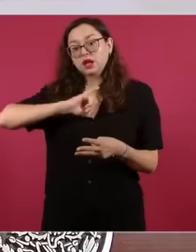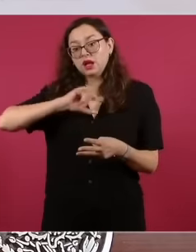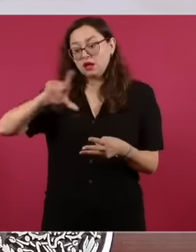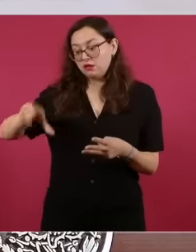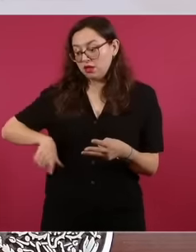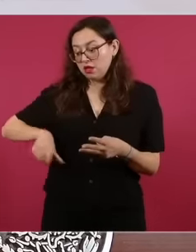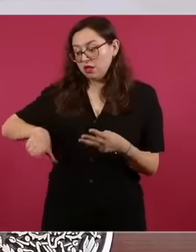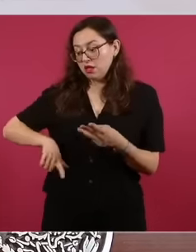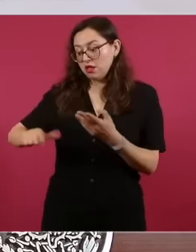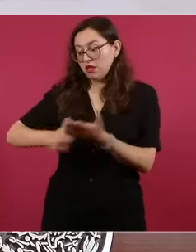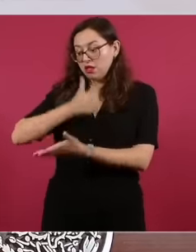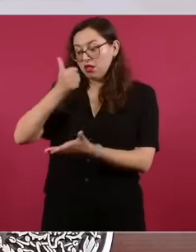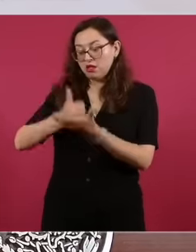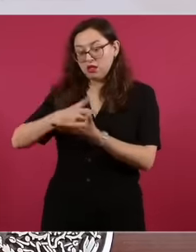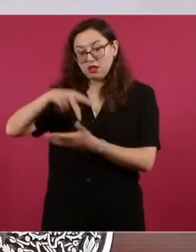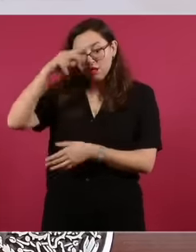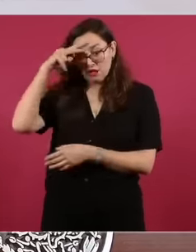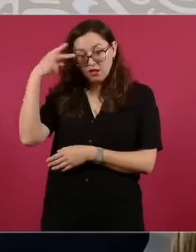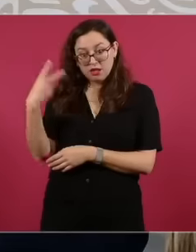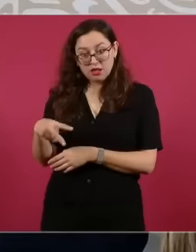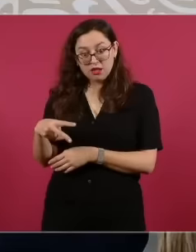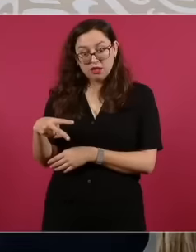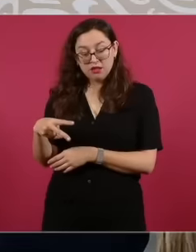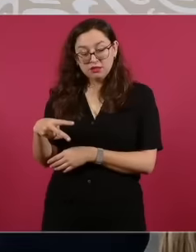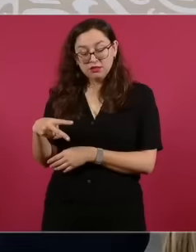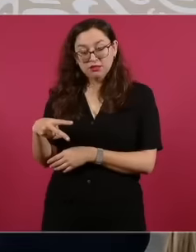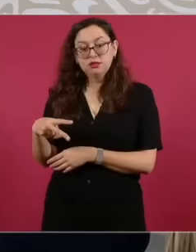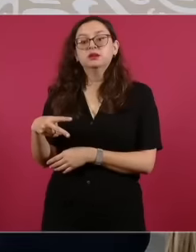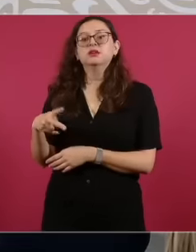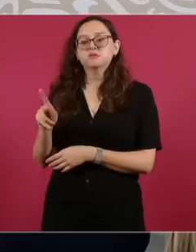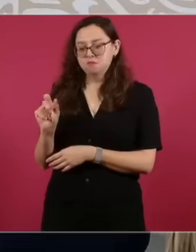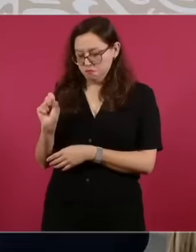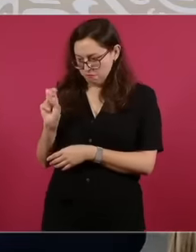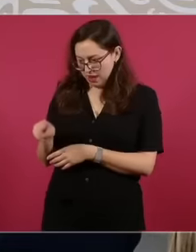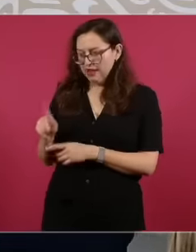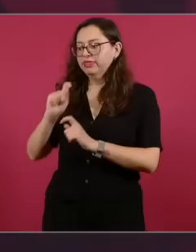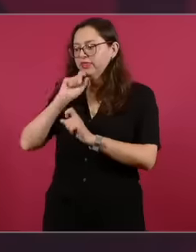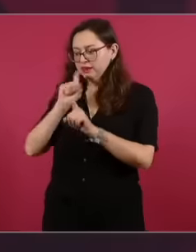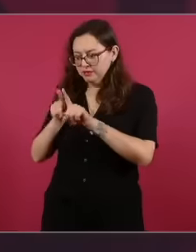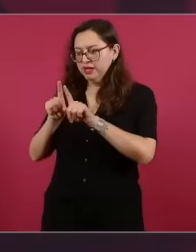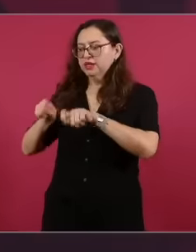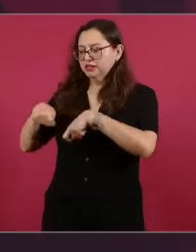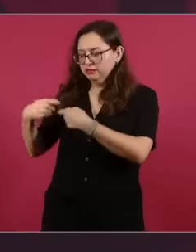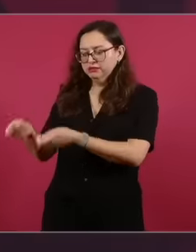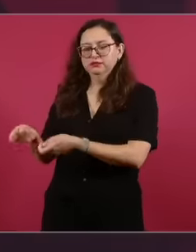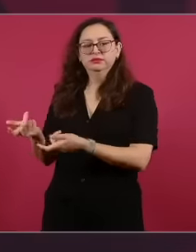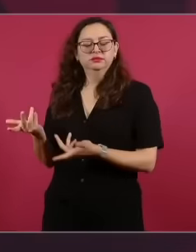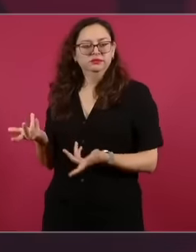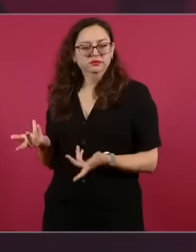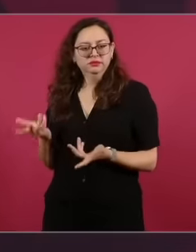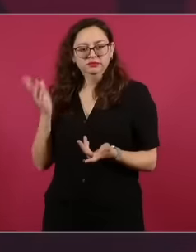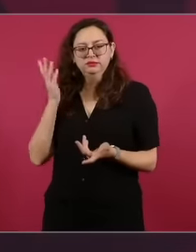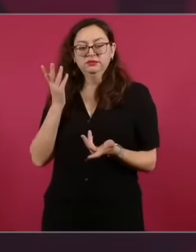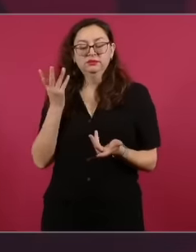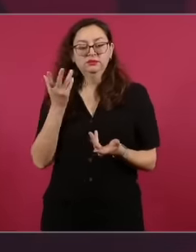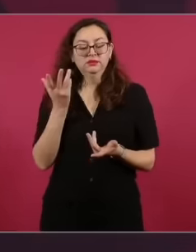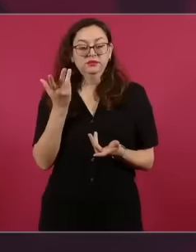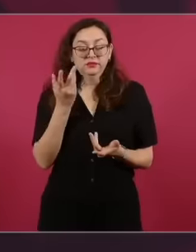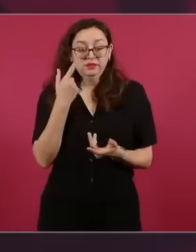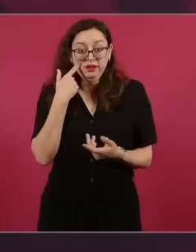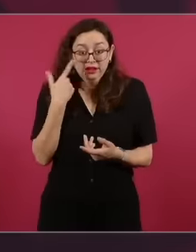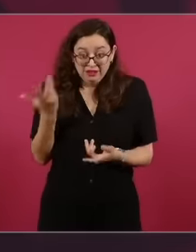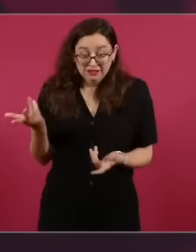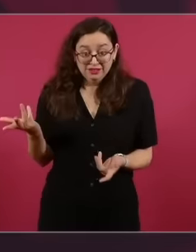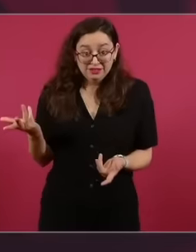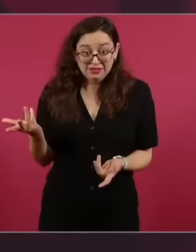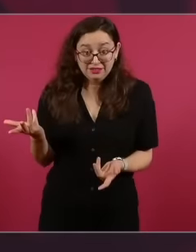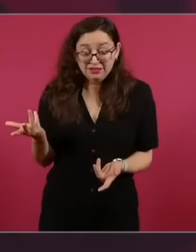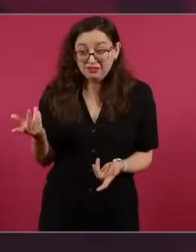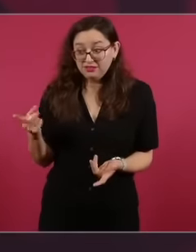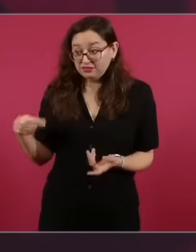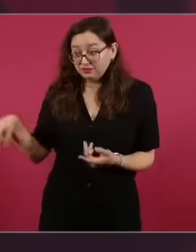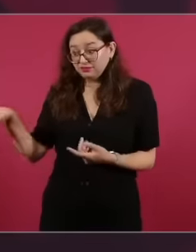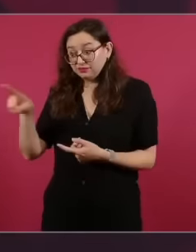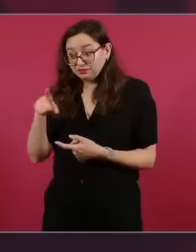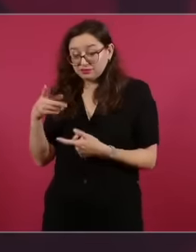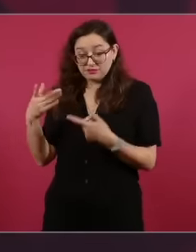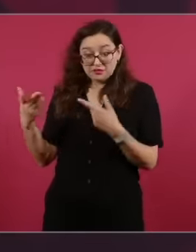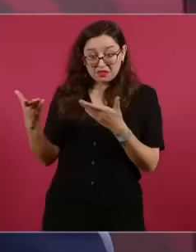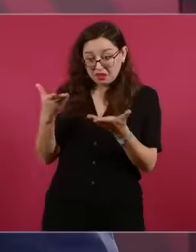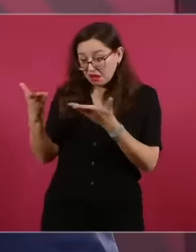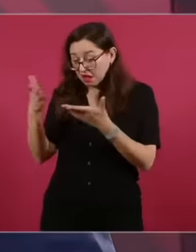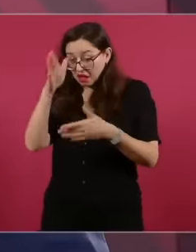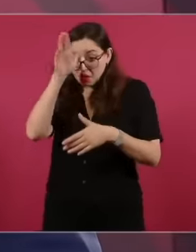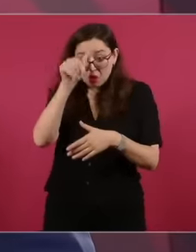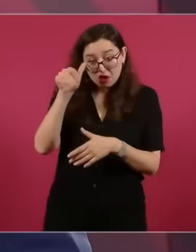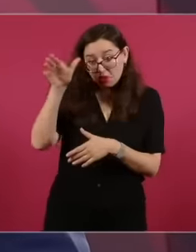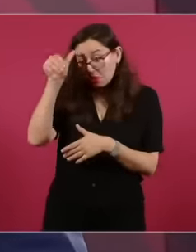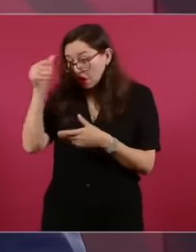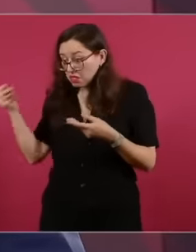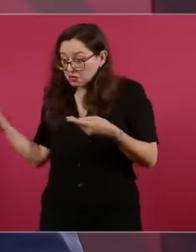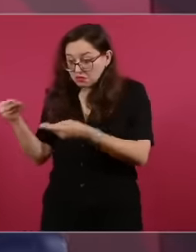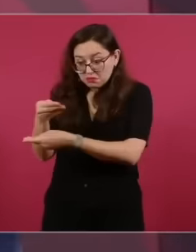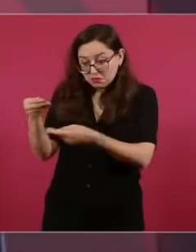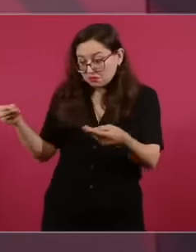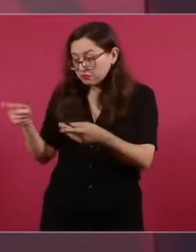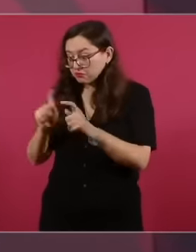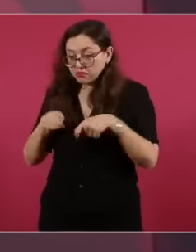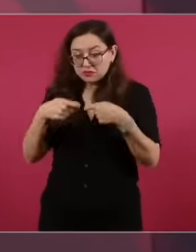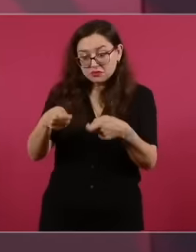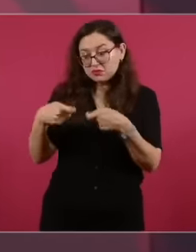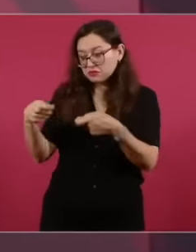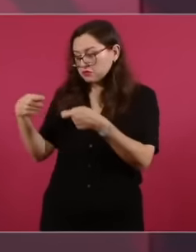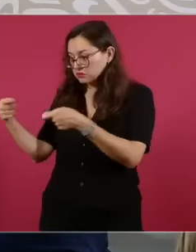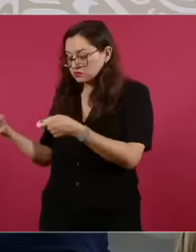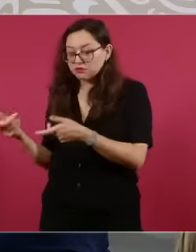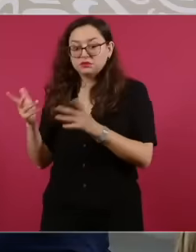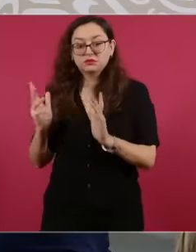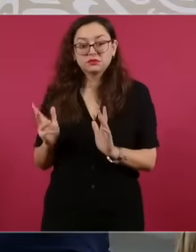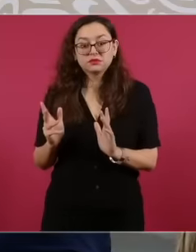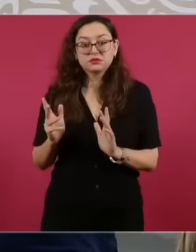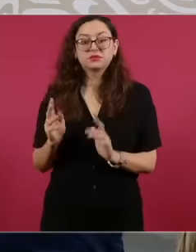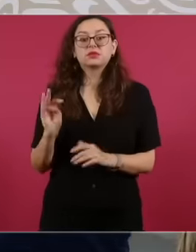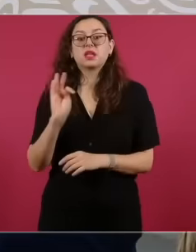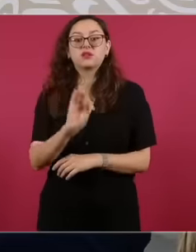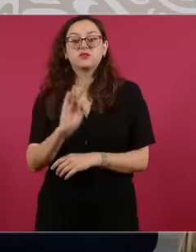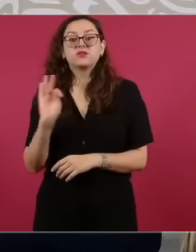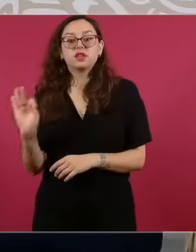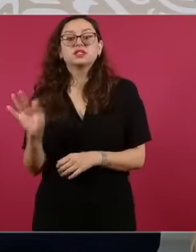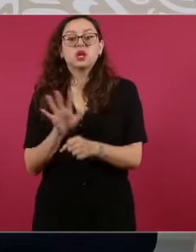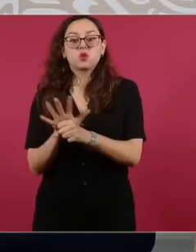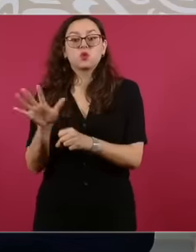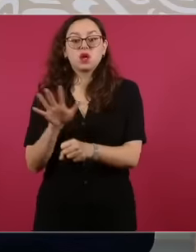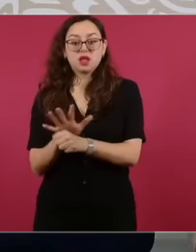government in Mexico City to the bread look what date that is, let's see why you don't put the date it comes